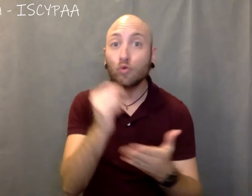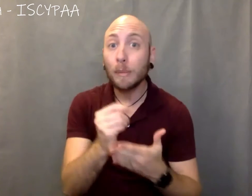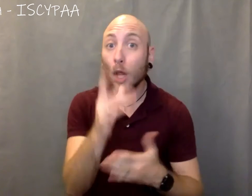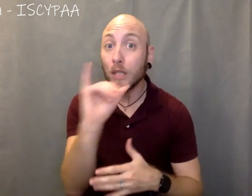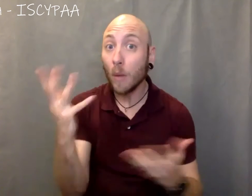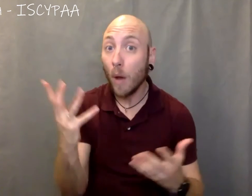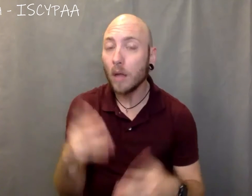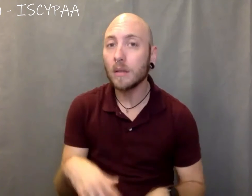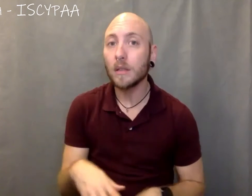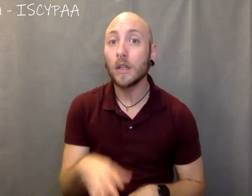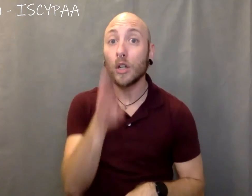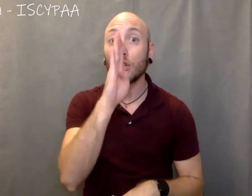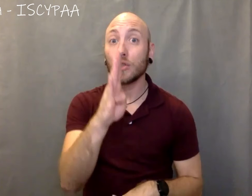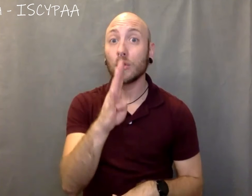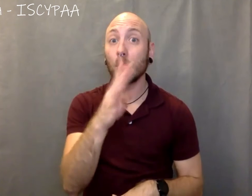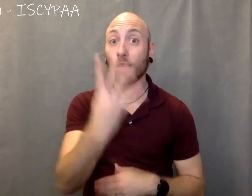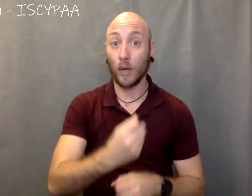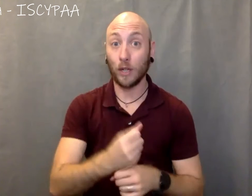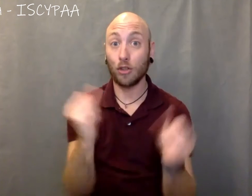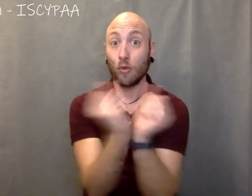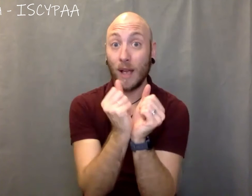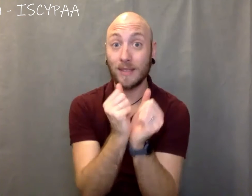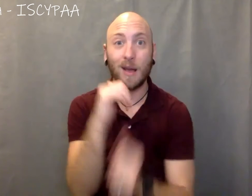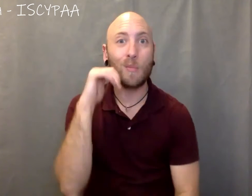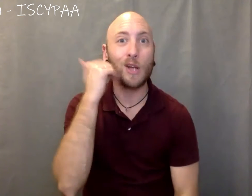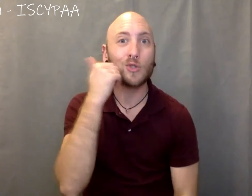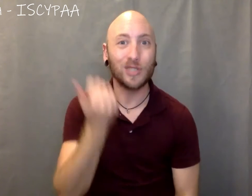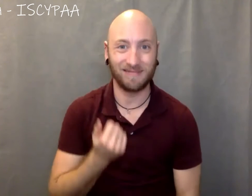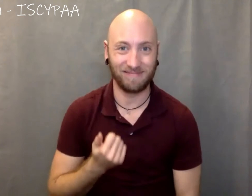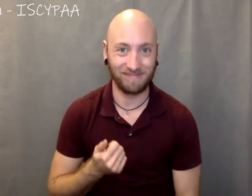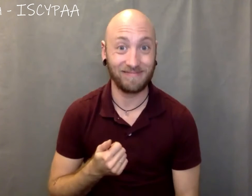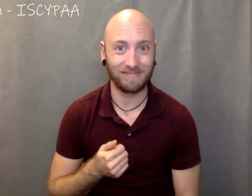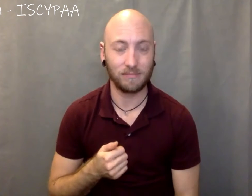sober and getting arrested for prostitution. You know, having affairs with married men and